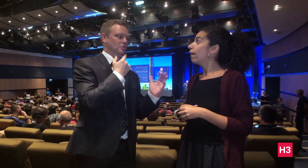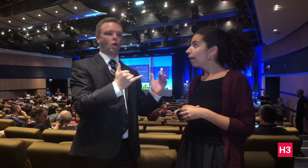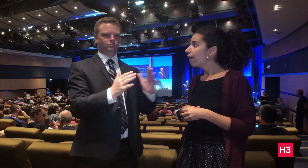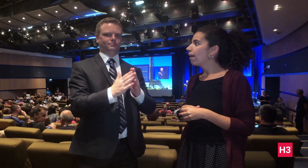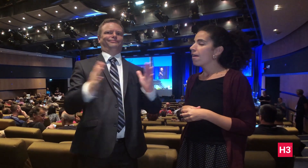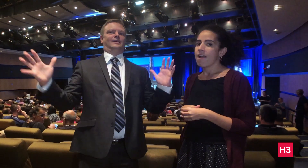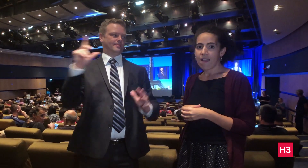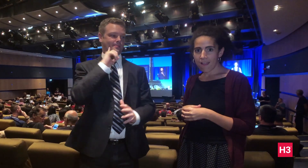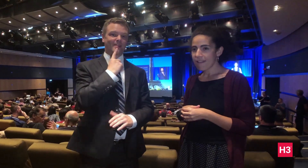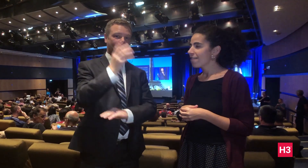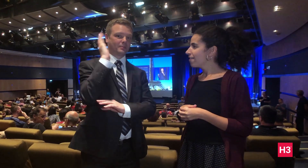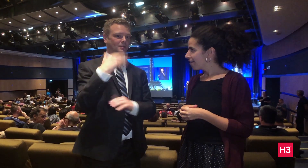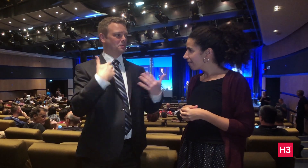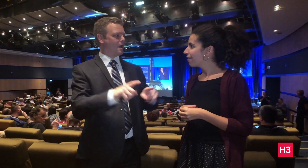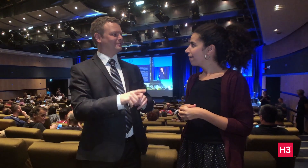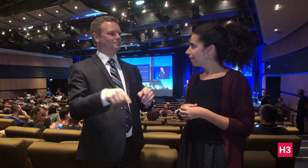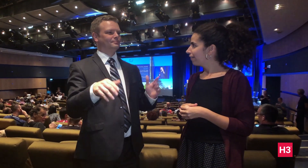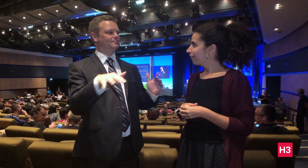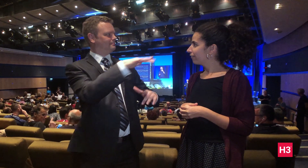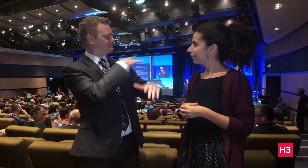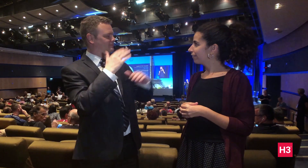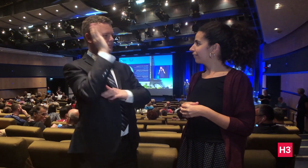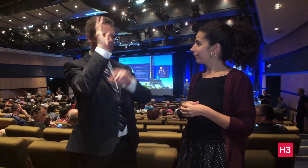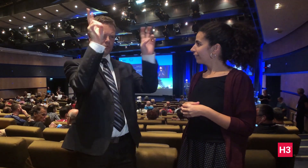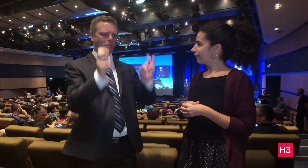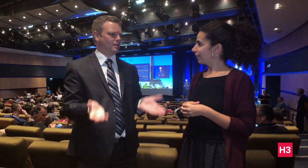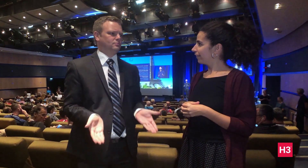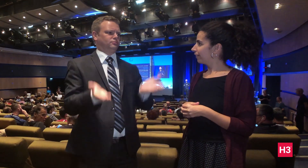Before, at least half or more were hearing. Now, most of the presenters are deaf.